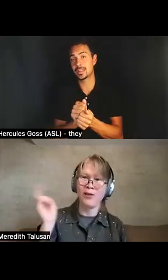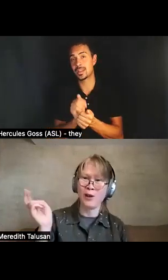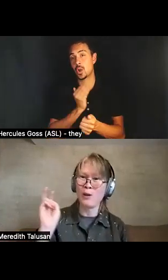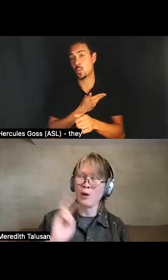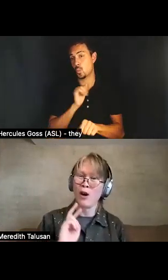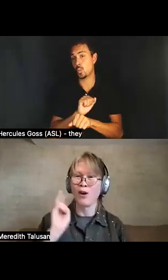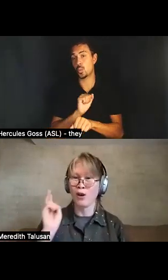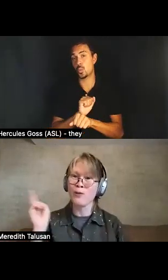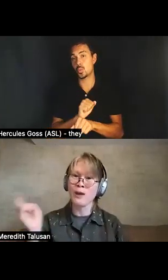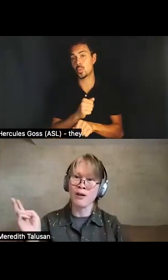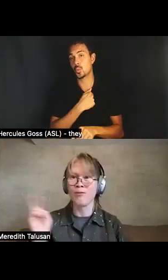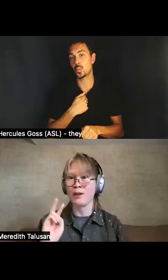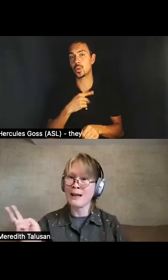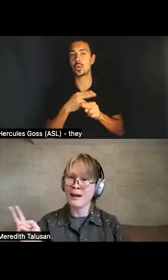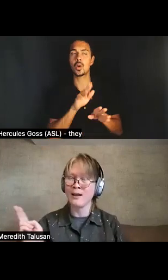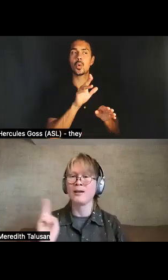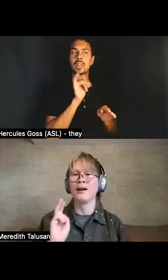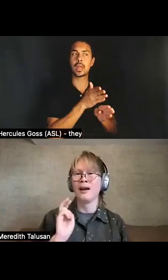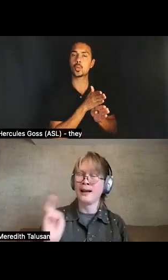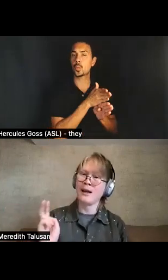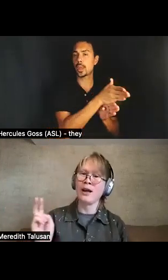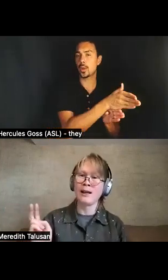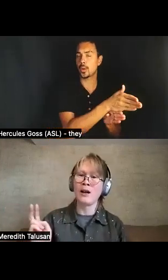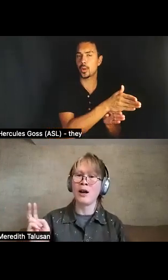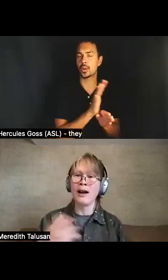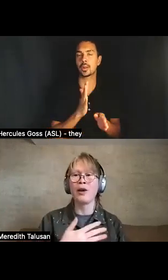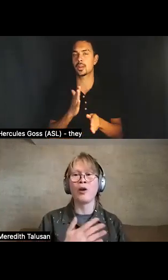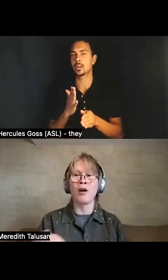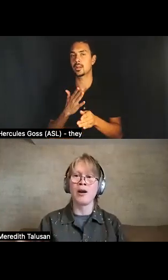with the parts of our work that we would call career related.